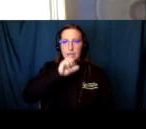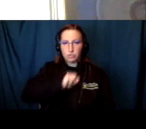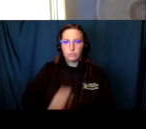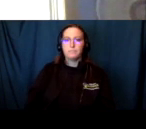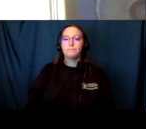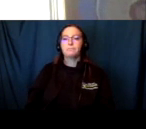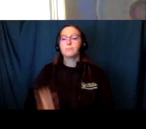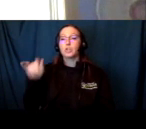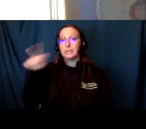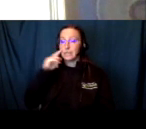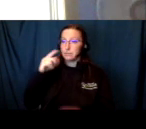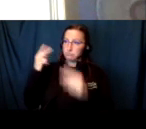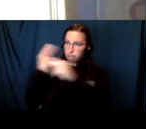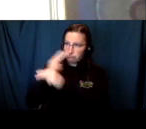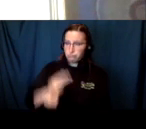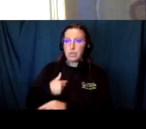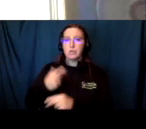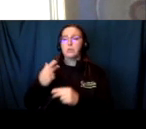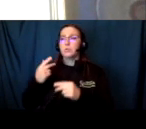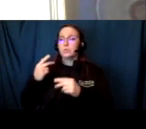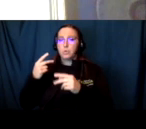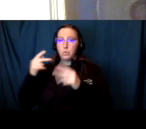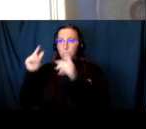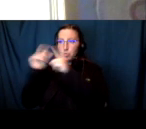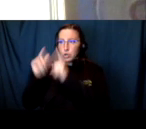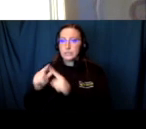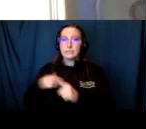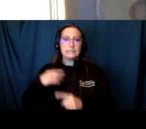words that are very different in consonants and vowels